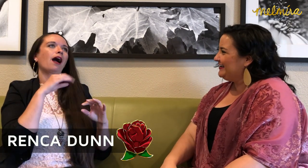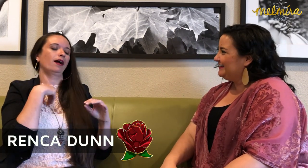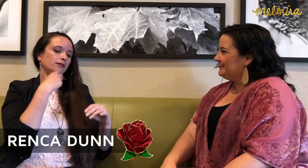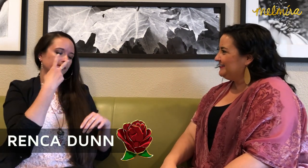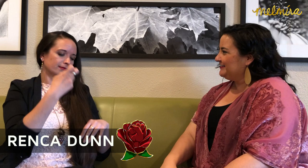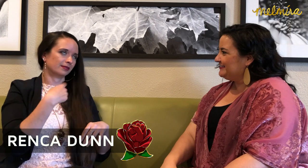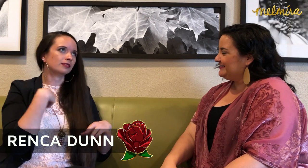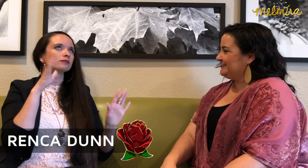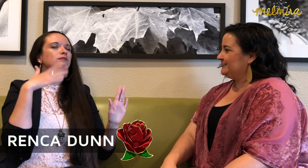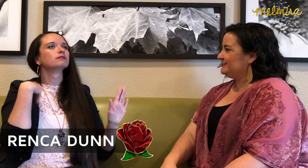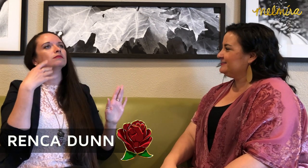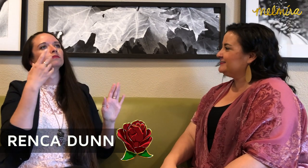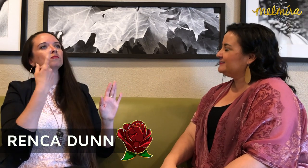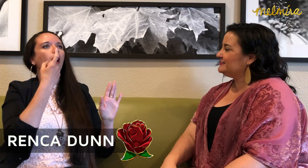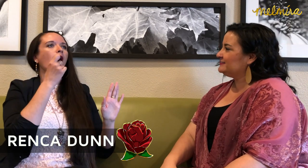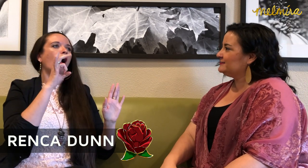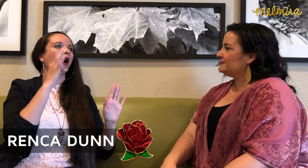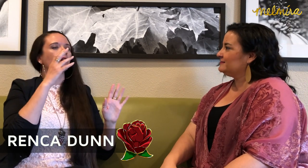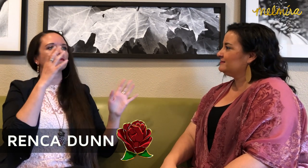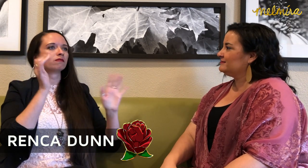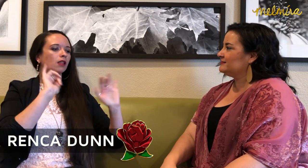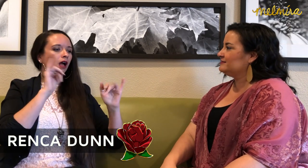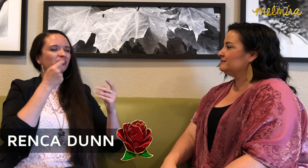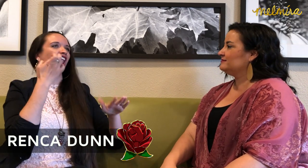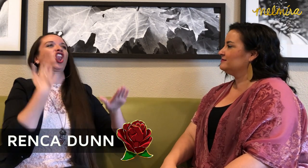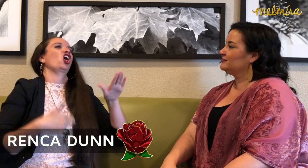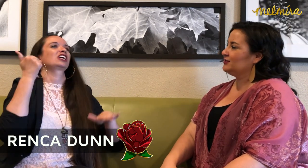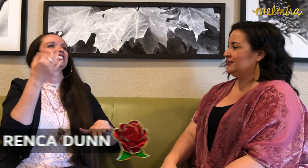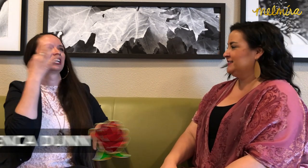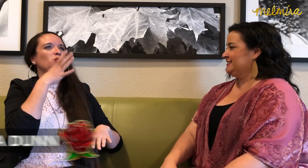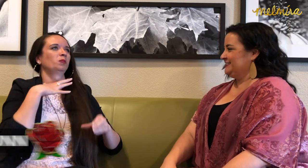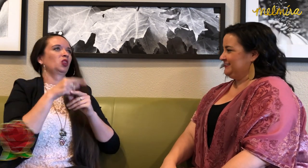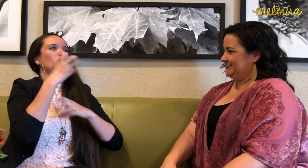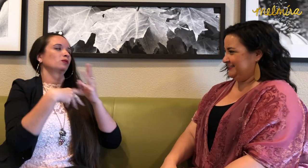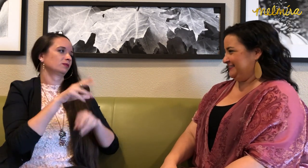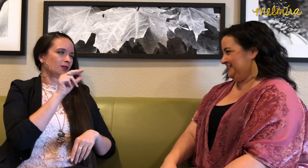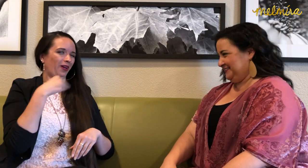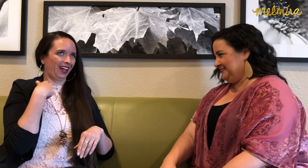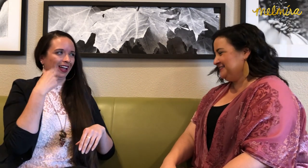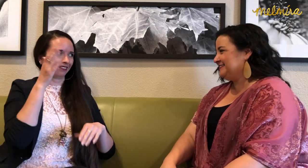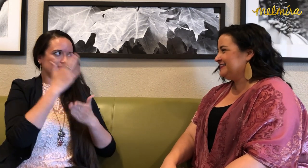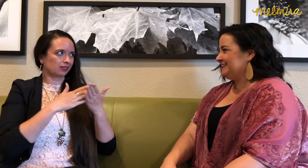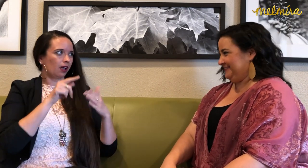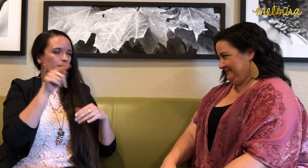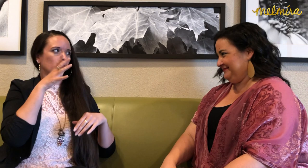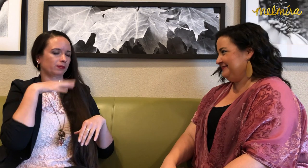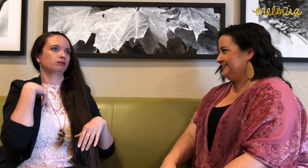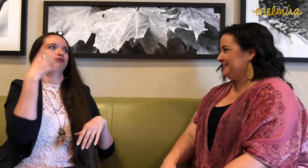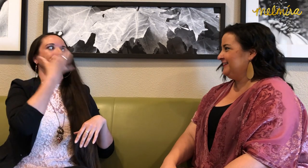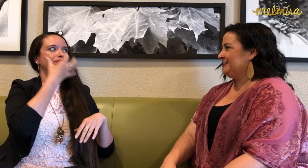I doubt I'm one of the longest-haired women in the world, no, there are some women